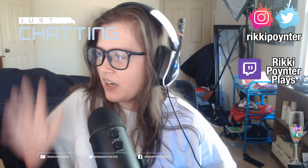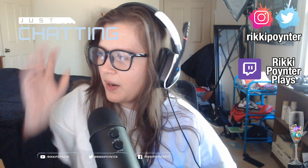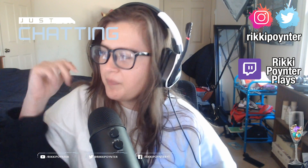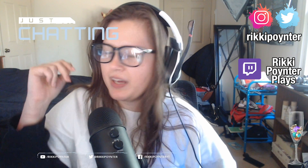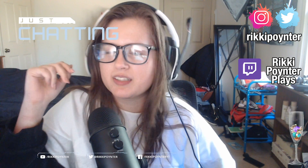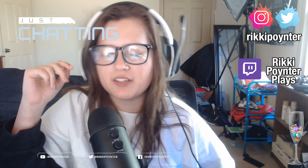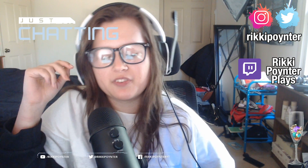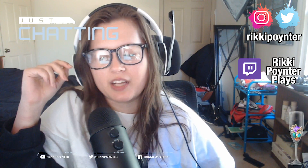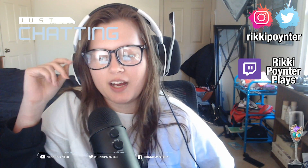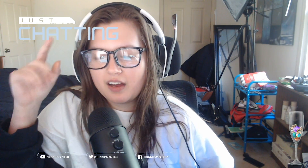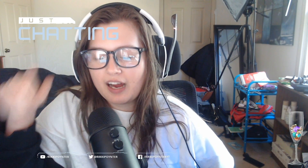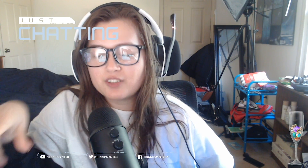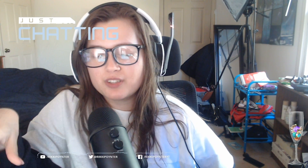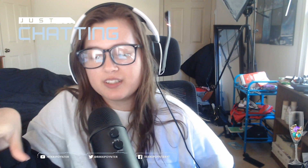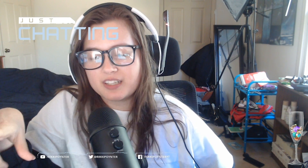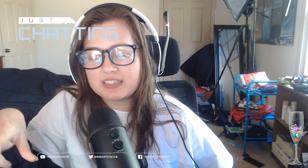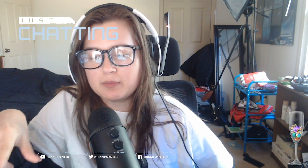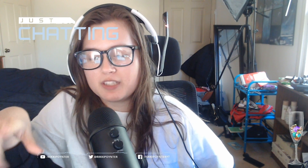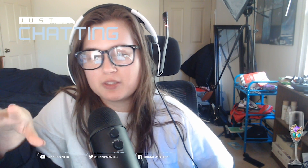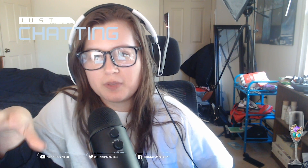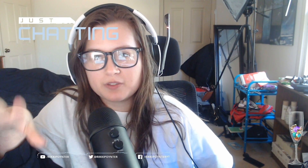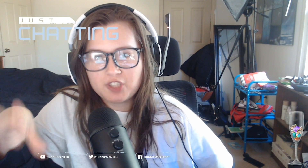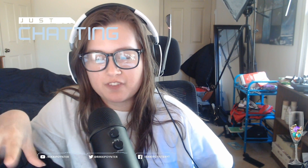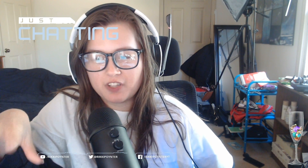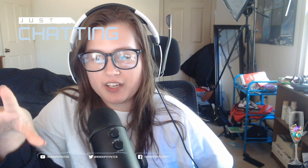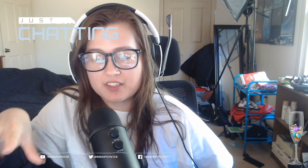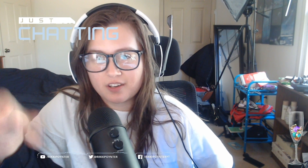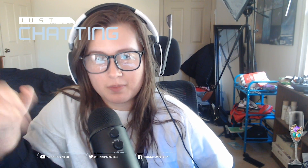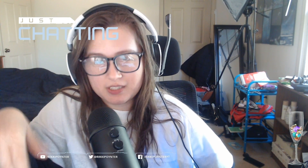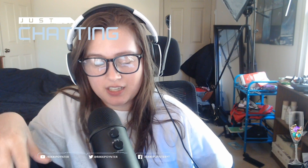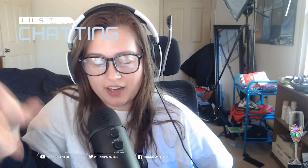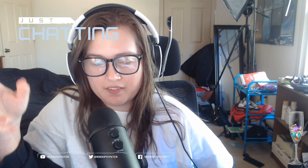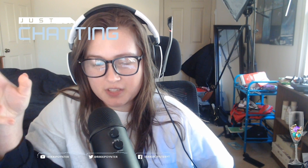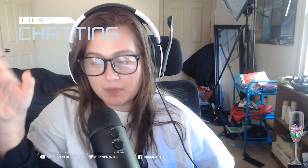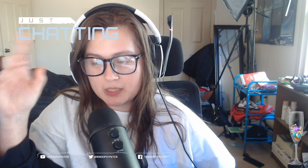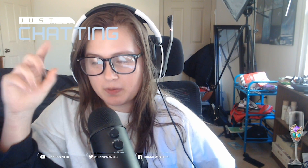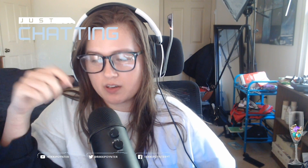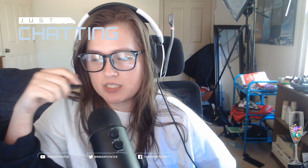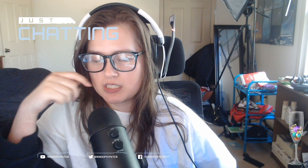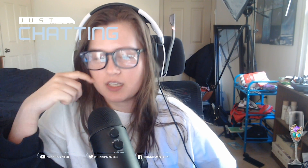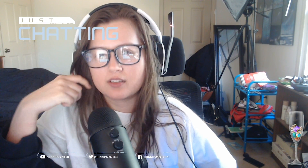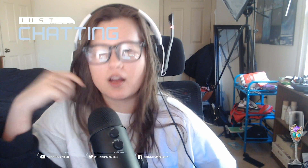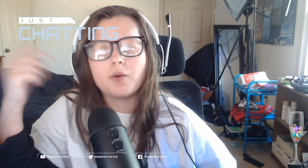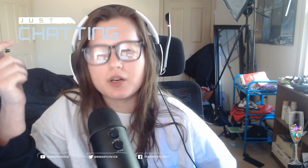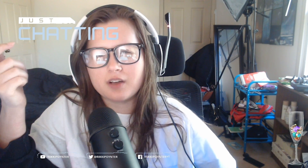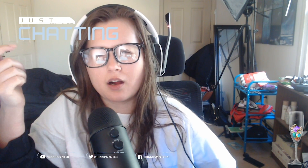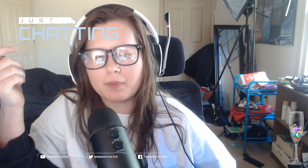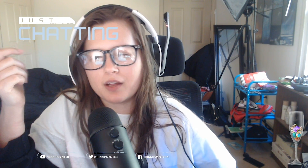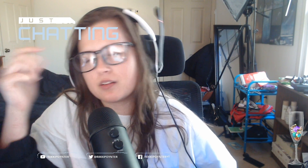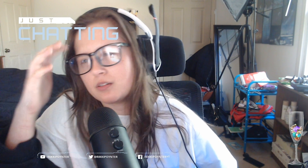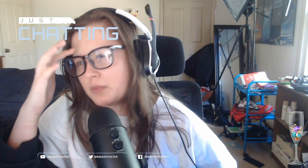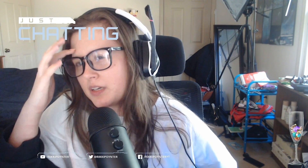All right, that's it for that. Actually, since he mentioned both Chick-fil-A and Starbucks, I have some experiences I said I want to talk about a little bit.